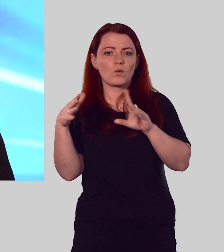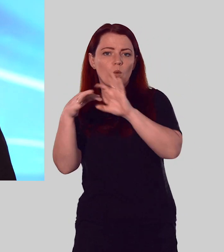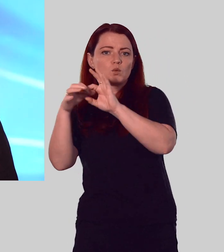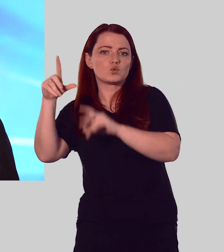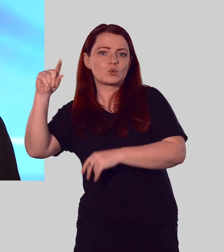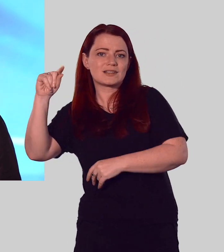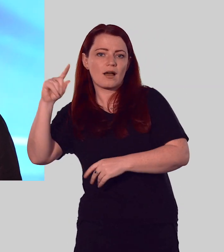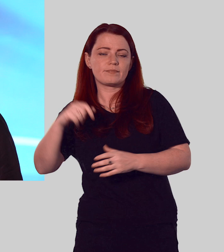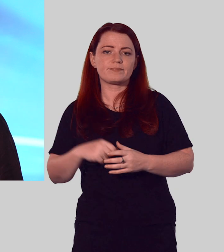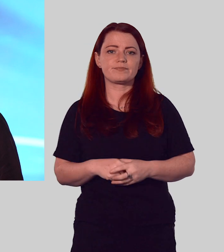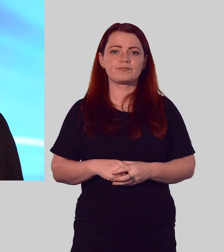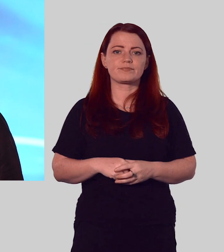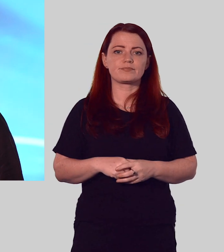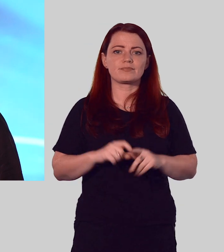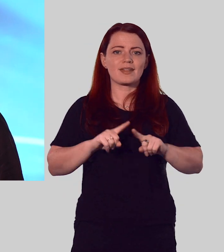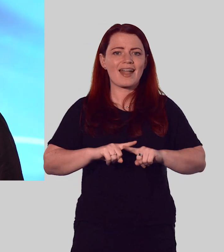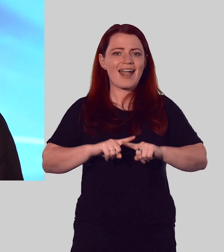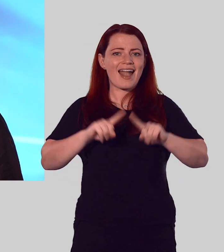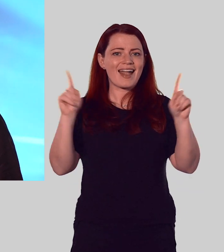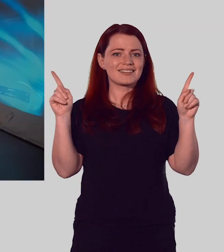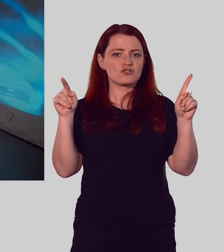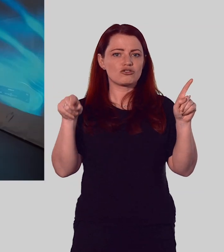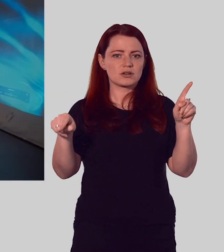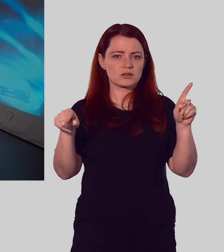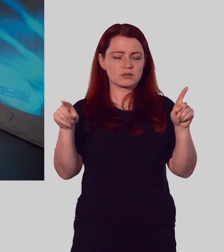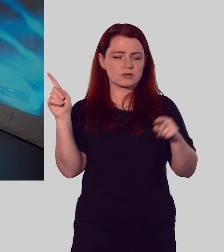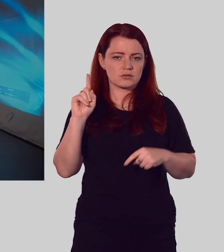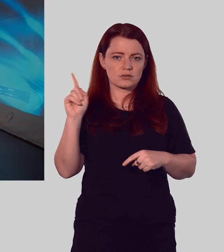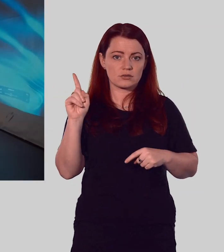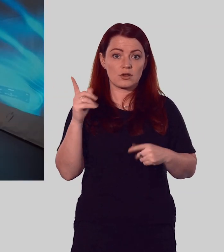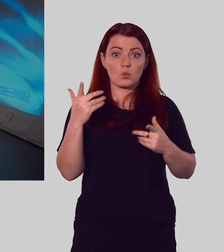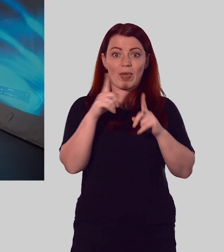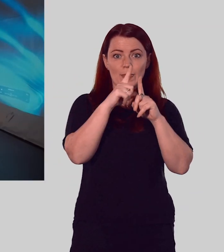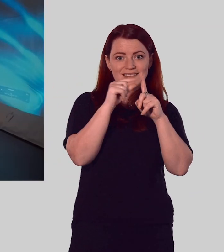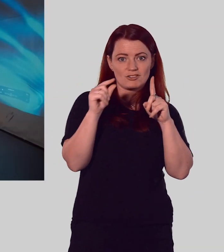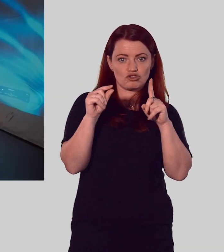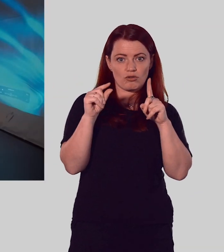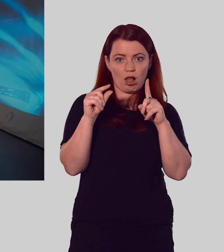Asynchronous digital distribution is where your digital piece is say, on your